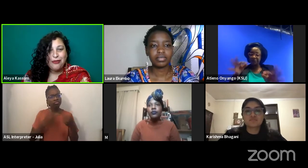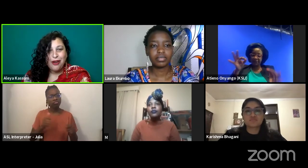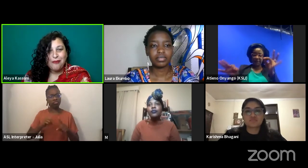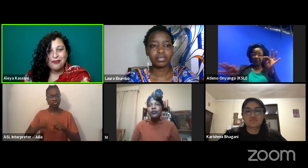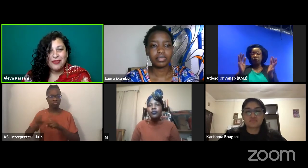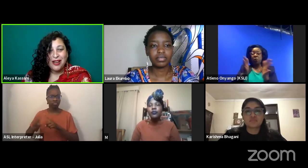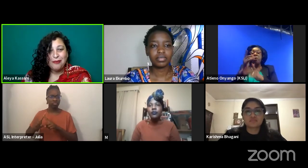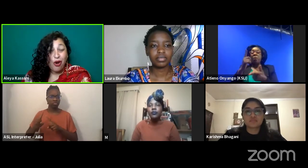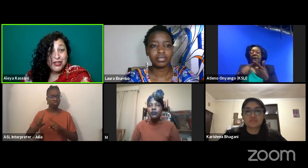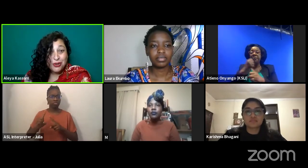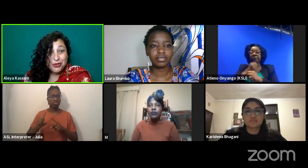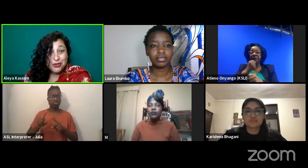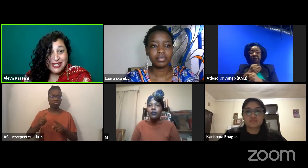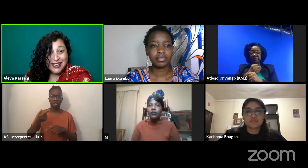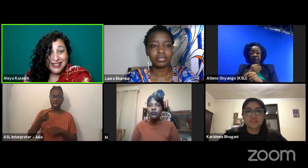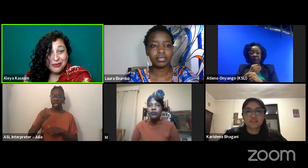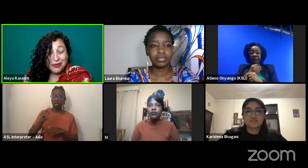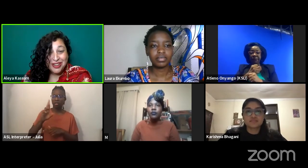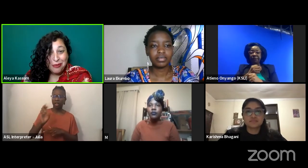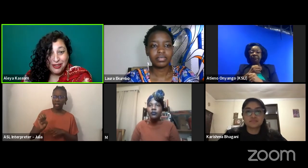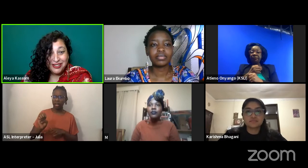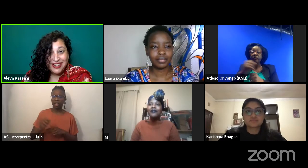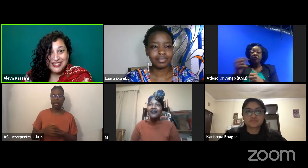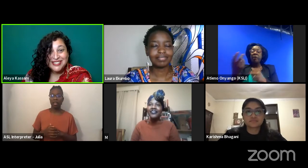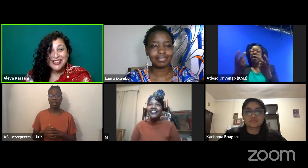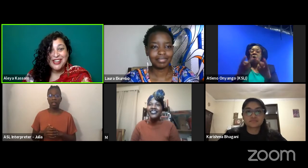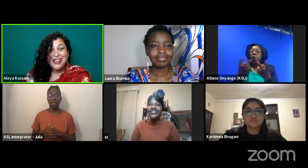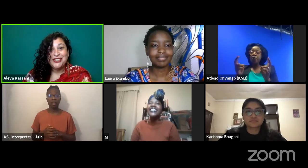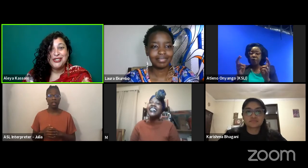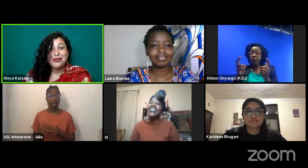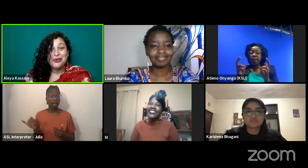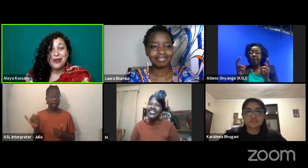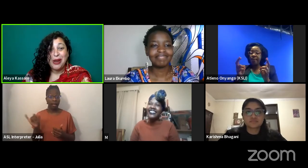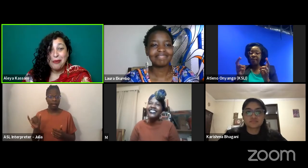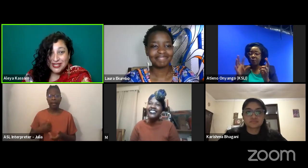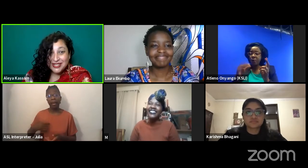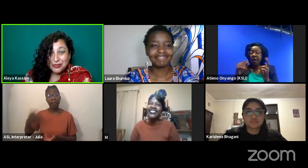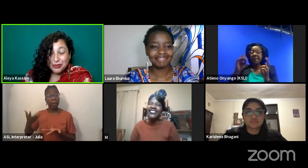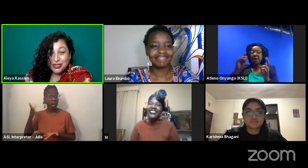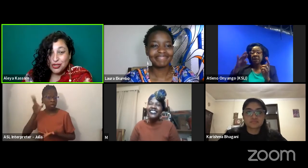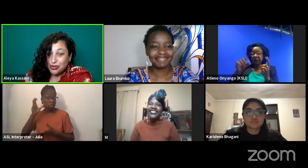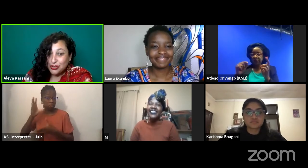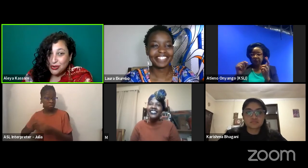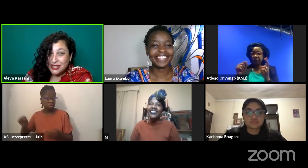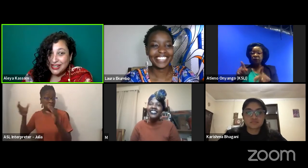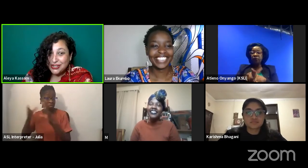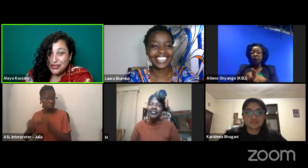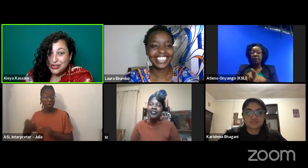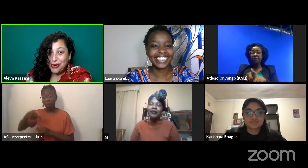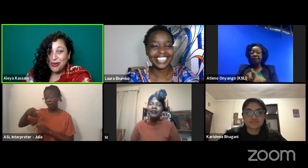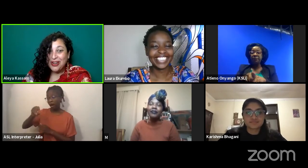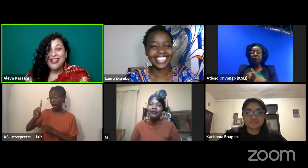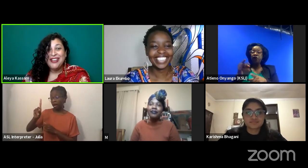from audio storytelling with a podcast, to cab reasons, which is a children's storytelling show,